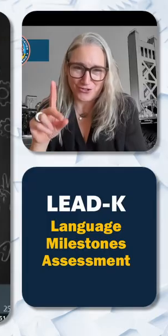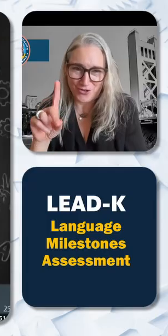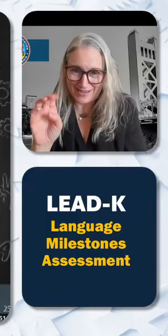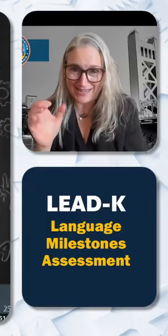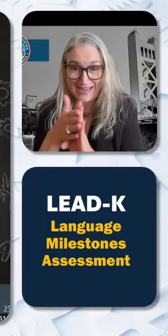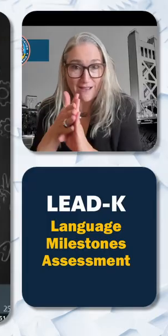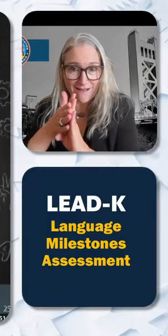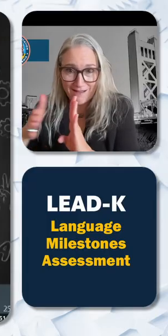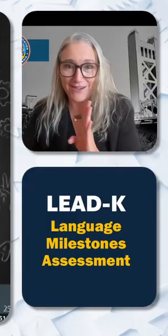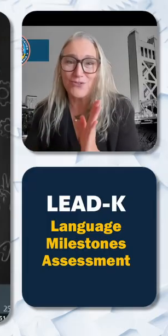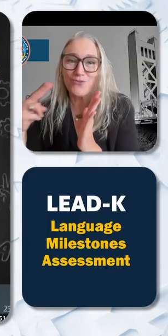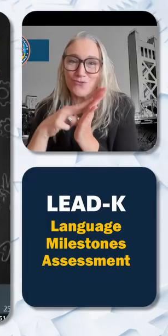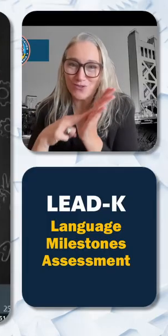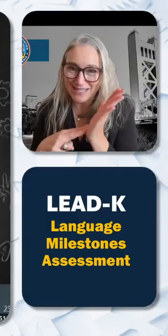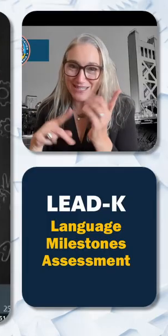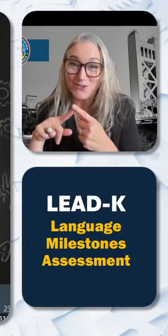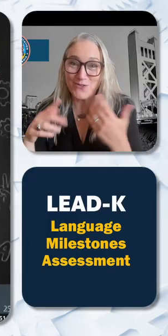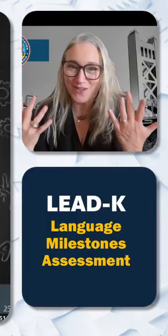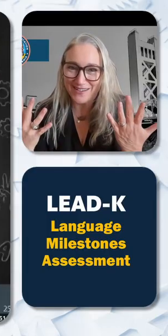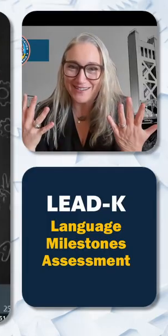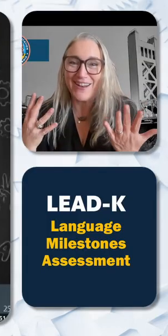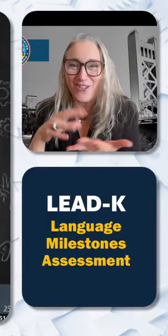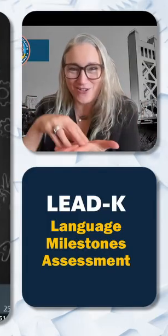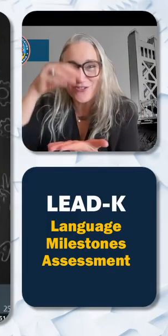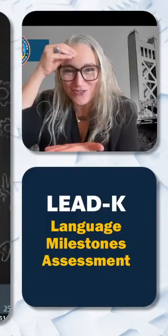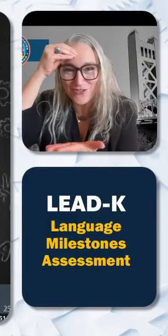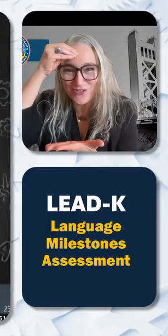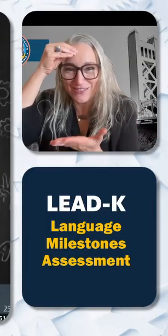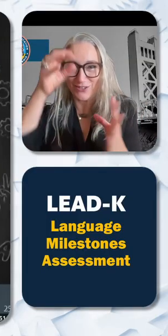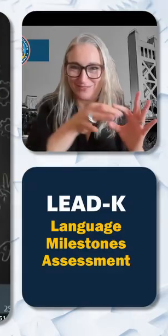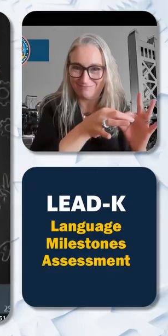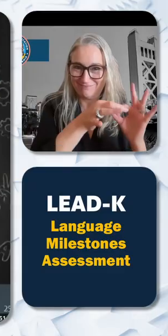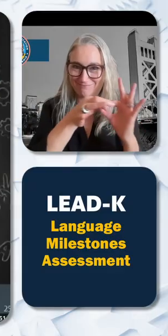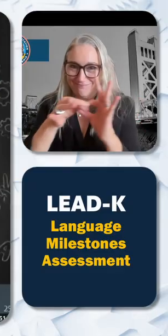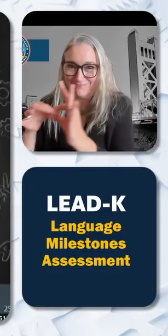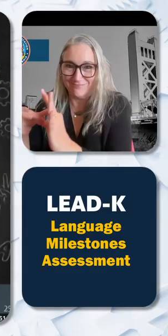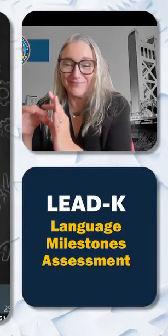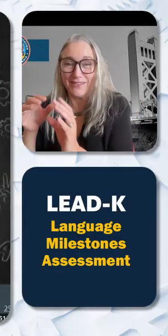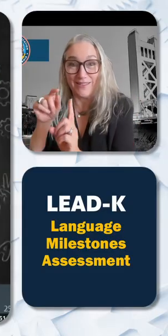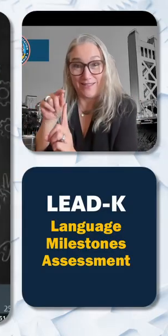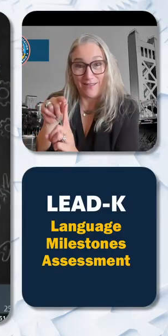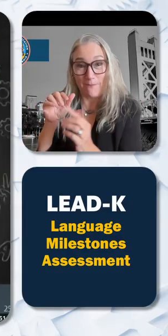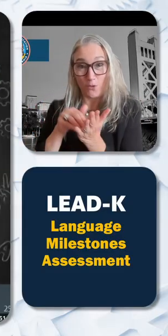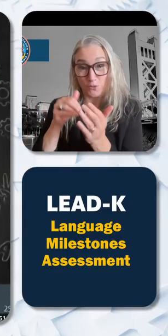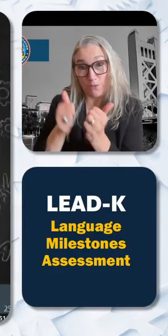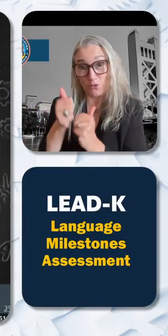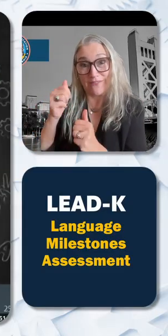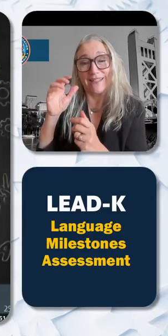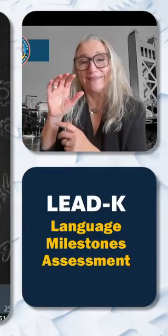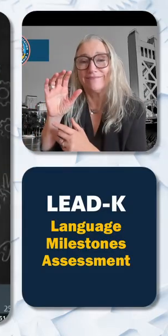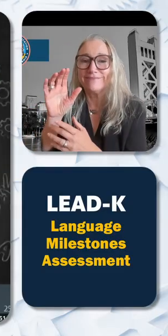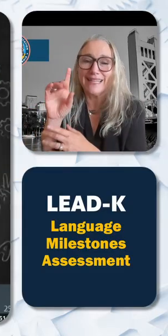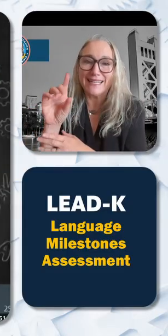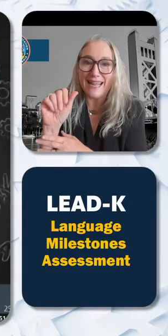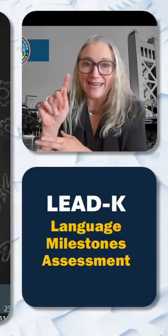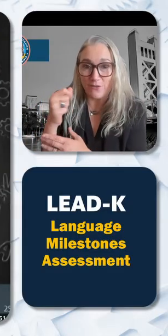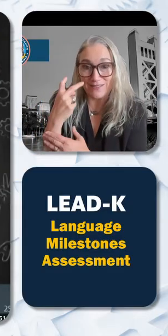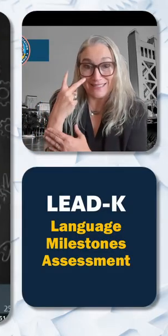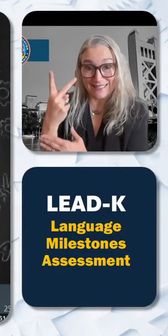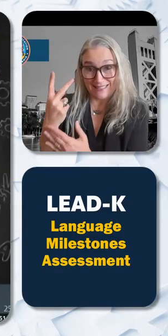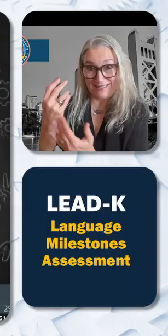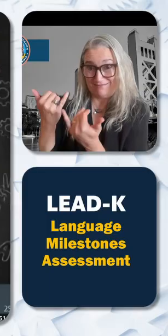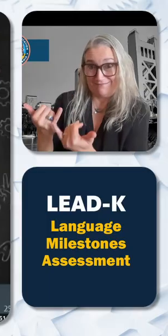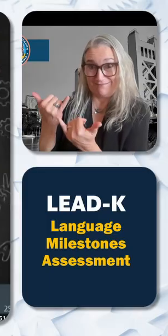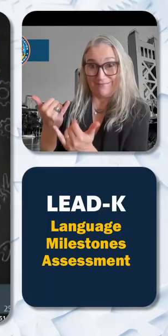Once they become 8, which is 3rd grade, and on, they learn… And they read to learn.